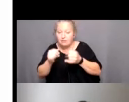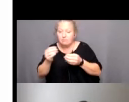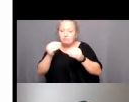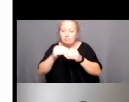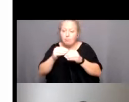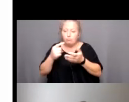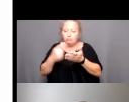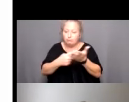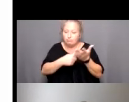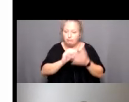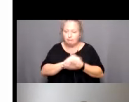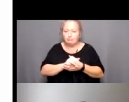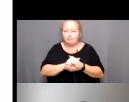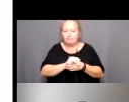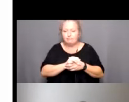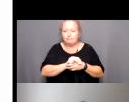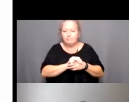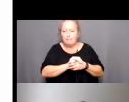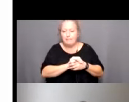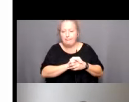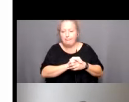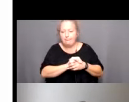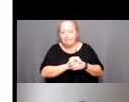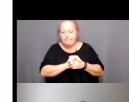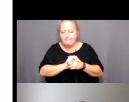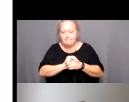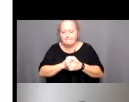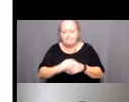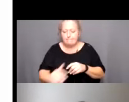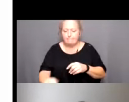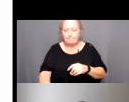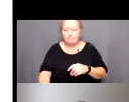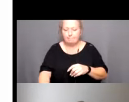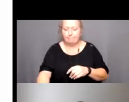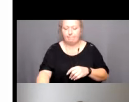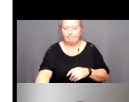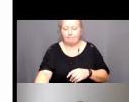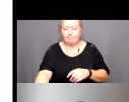Thank you so much, Amy, and